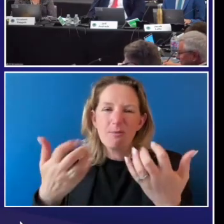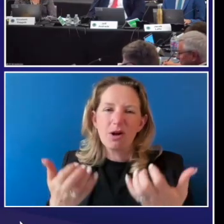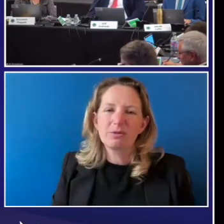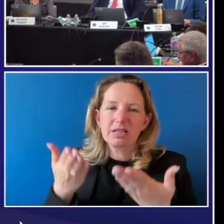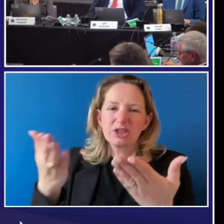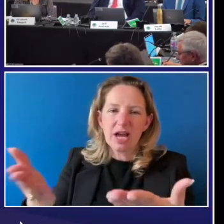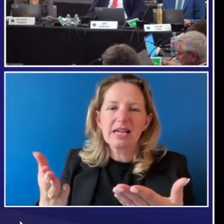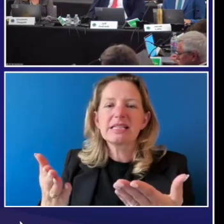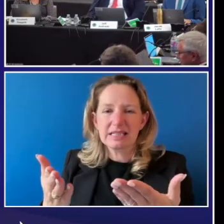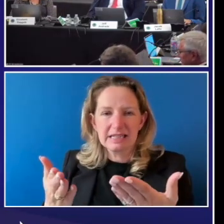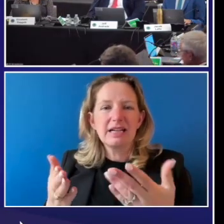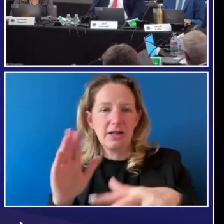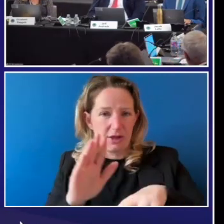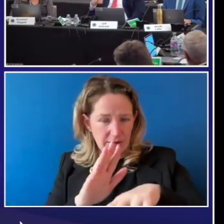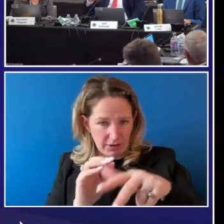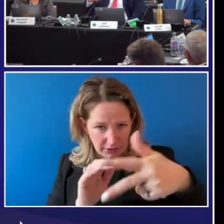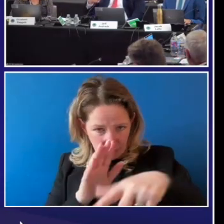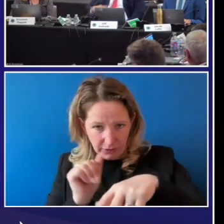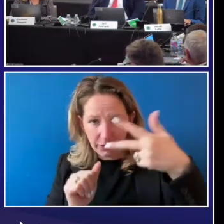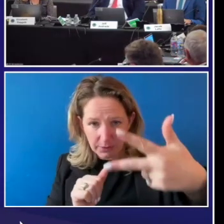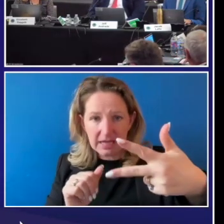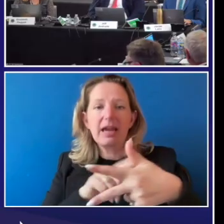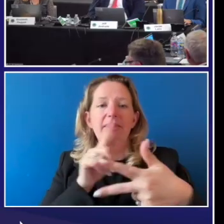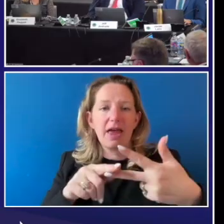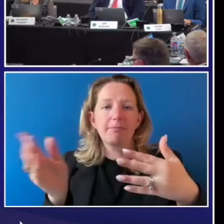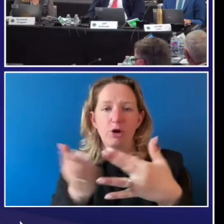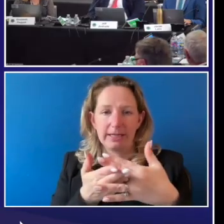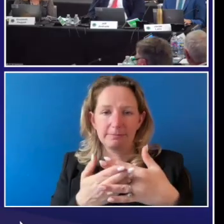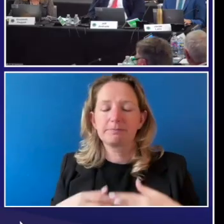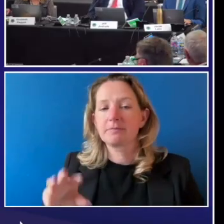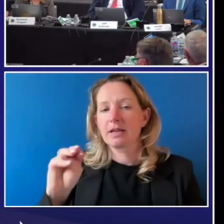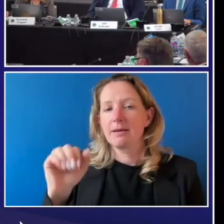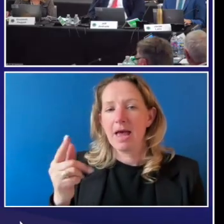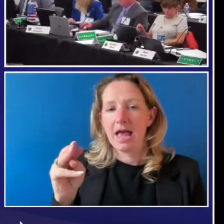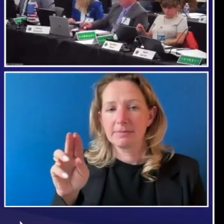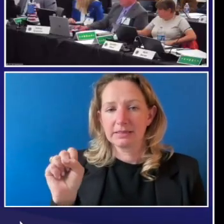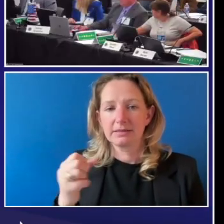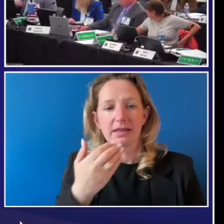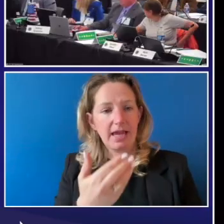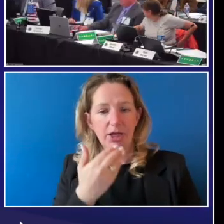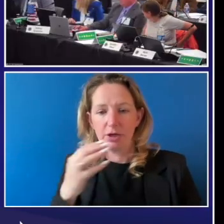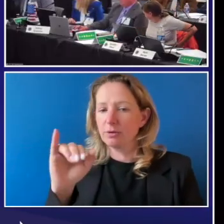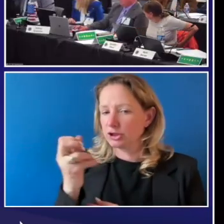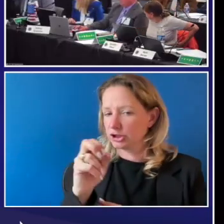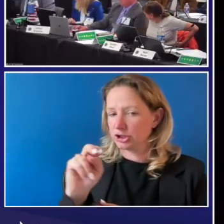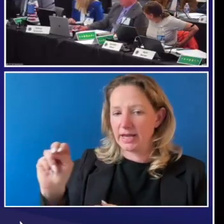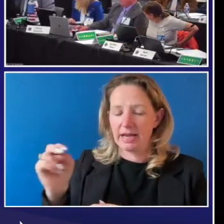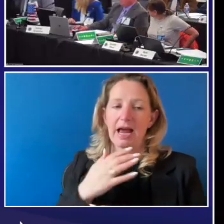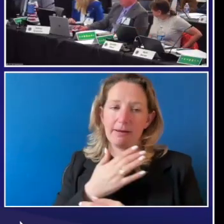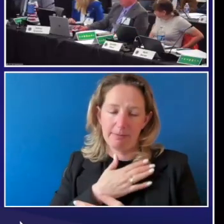as we call on these three. Magnus, you have the floor next. Thanks, Jen. I appreciate additional context provided by the department, but I